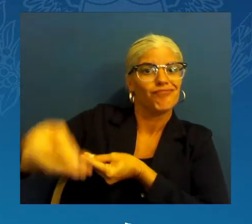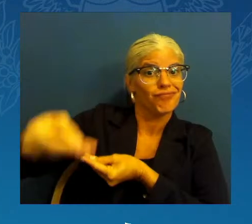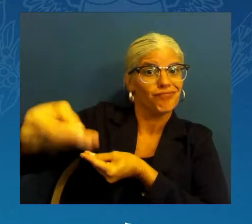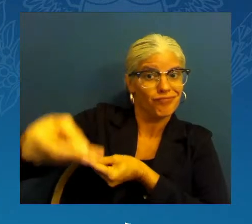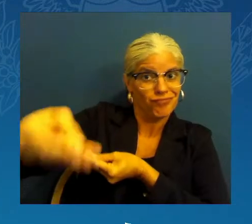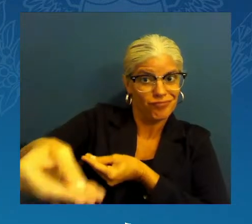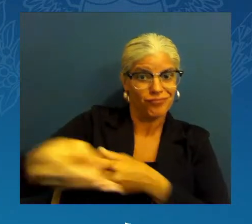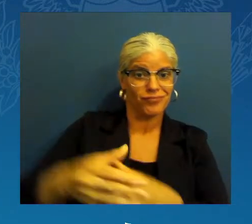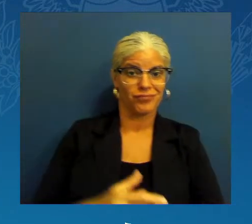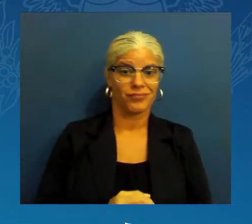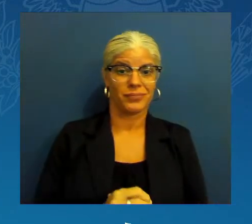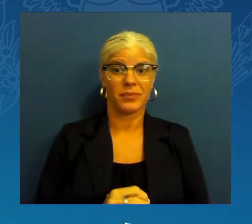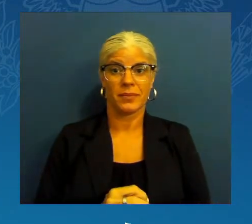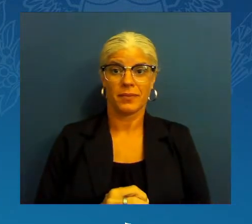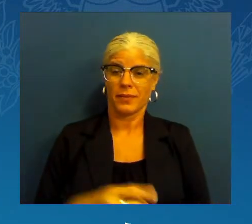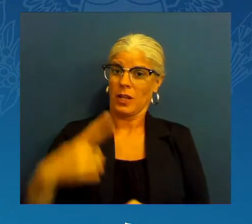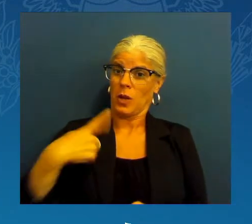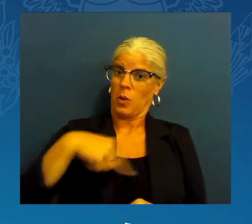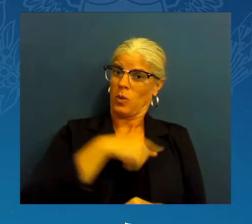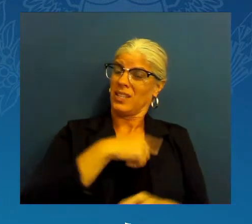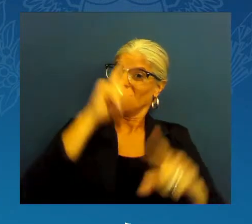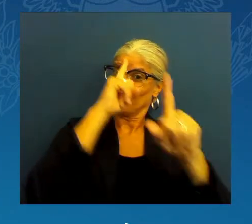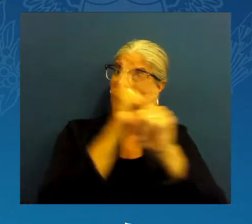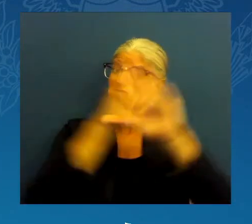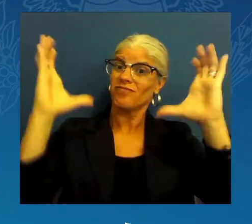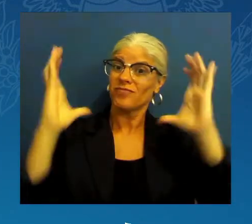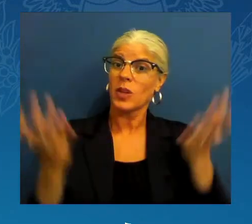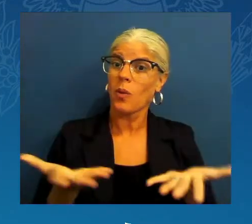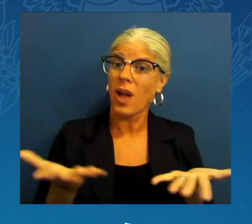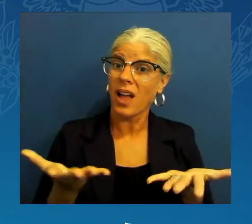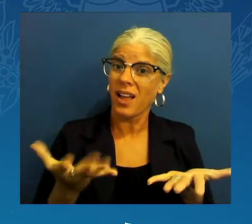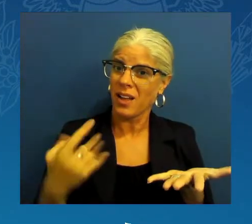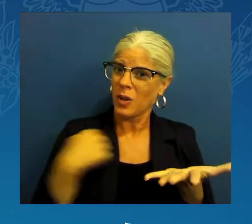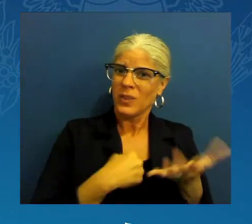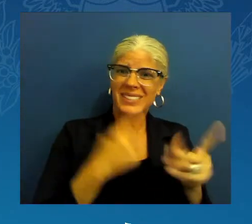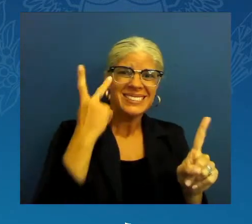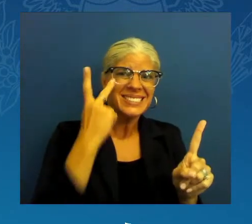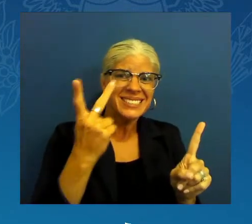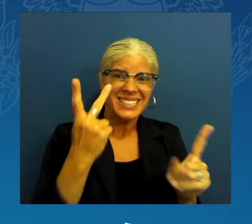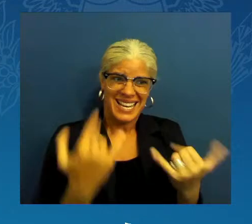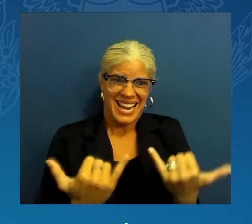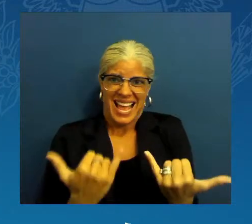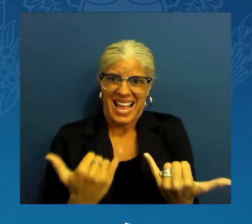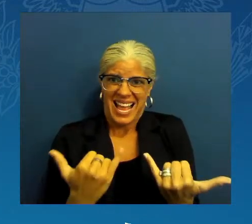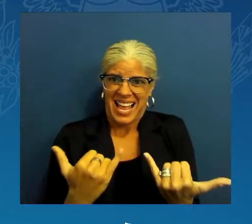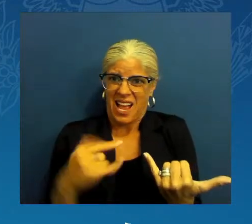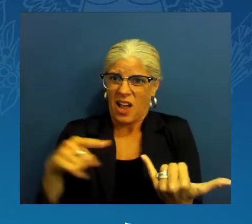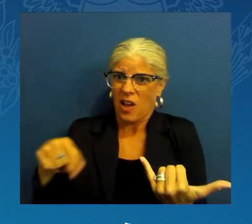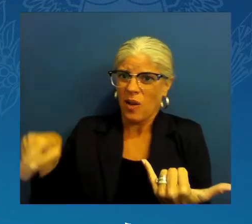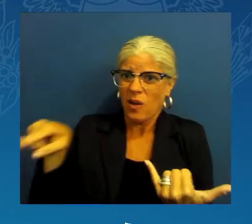which is why we are fighting to ban more of those hidden fees and surprise late charges that banks